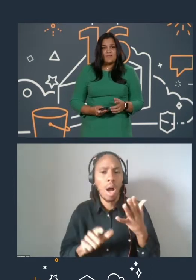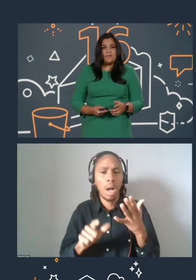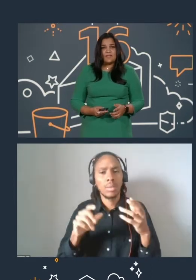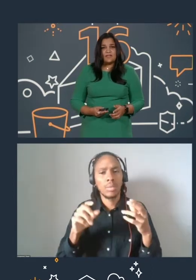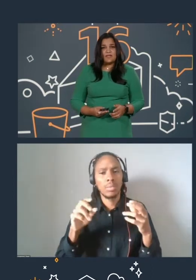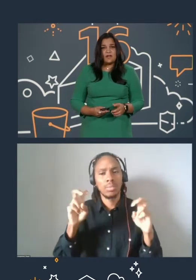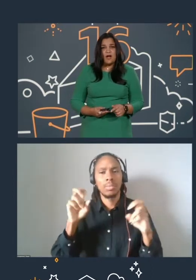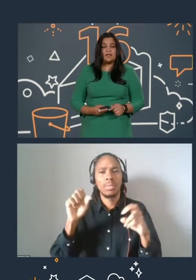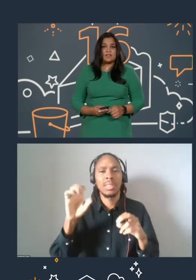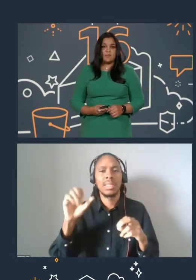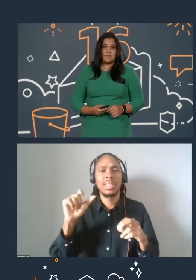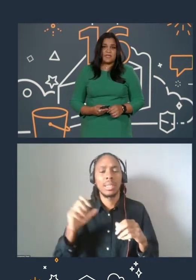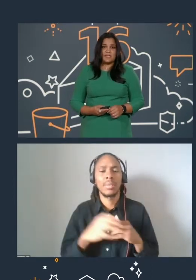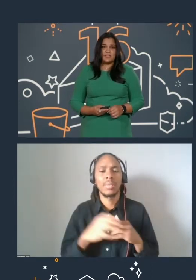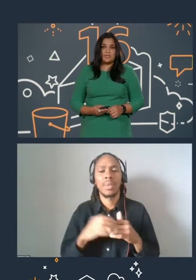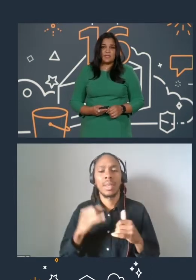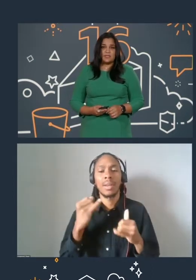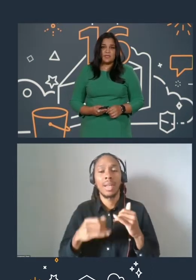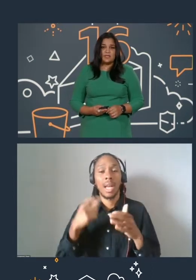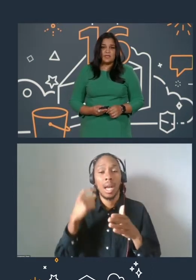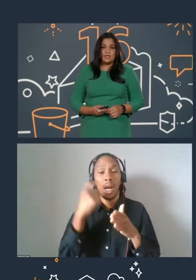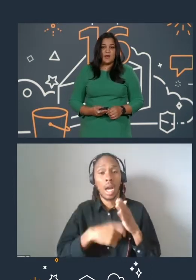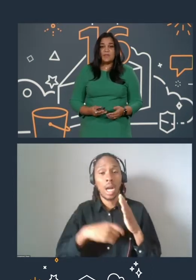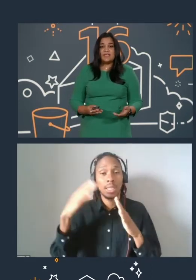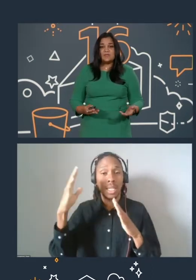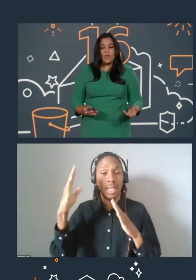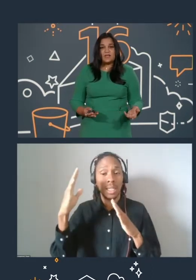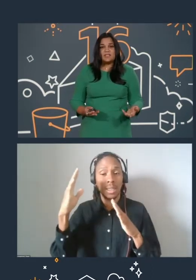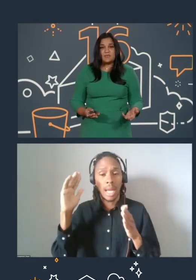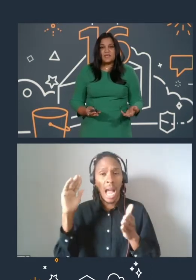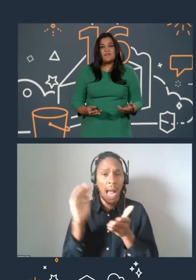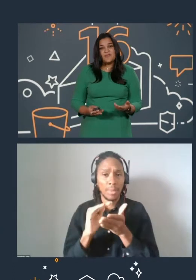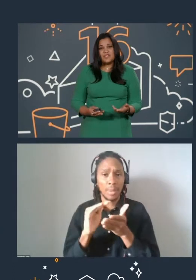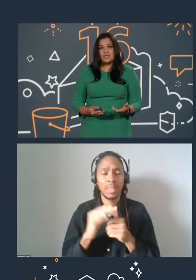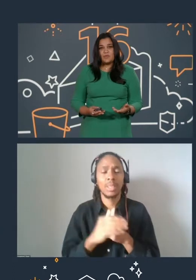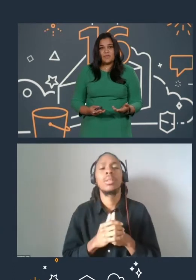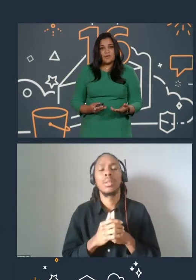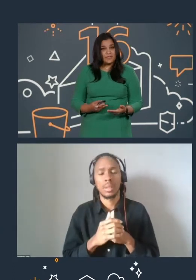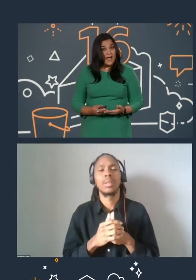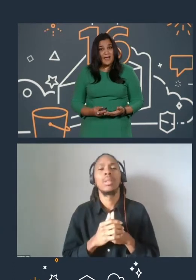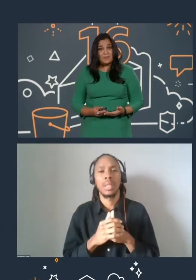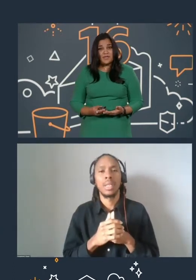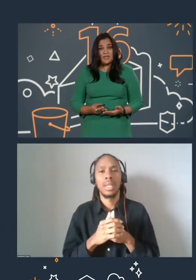And finally, cost optimization. Companies want to be efficient with their time,